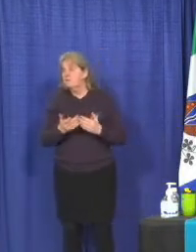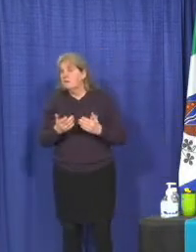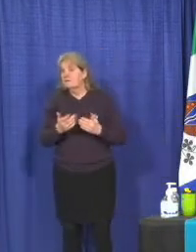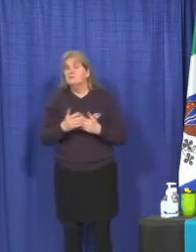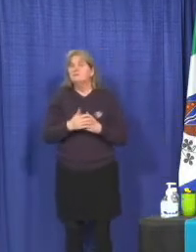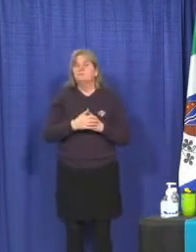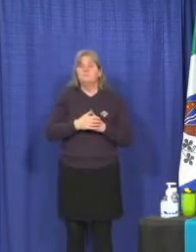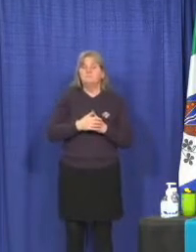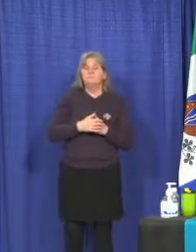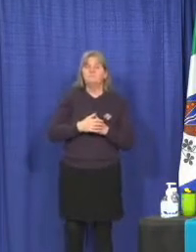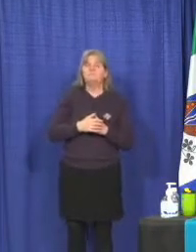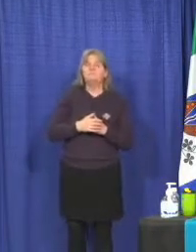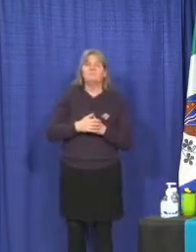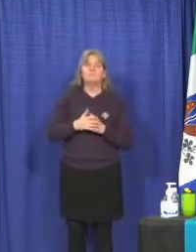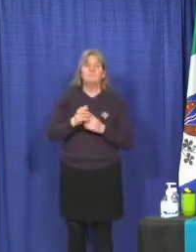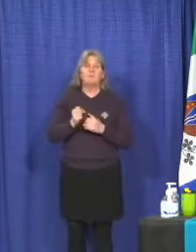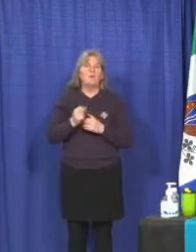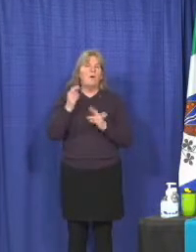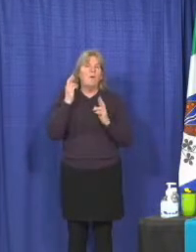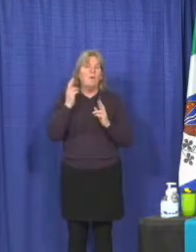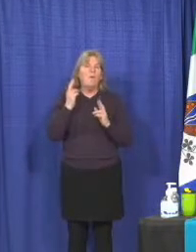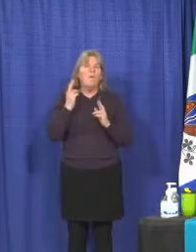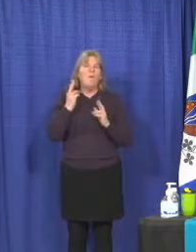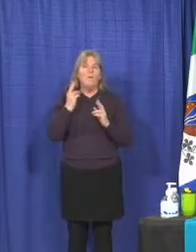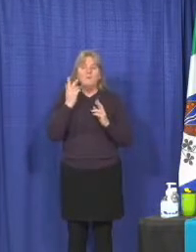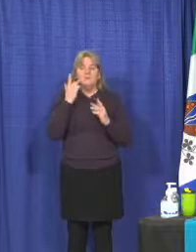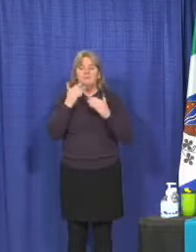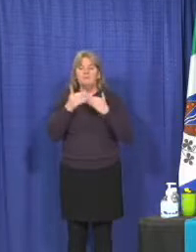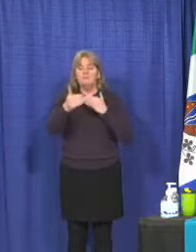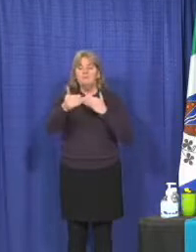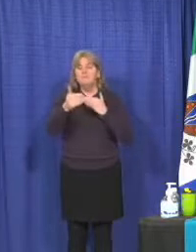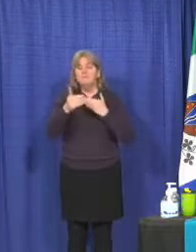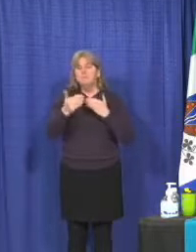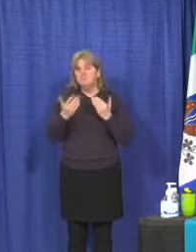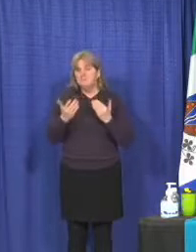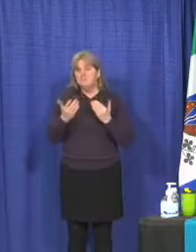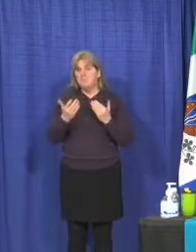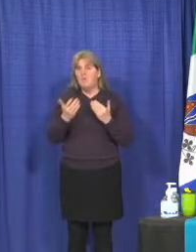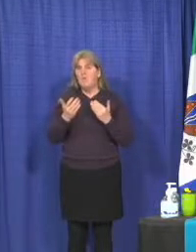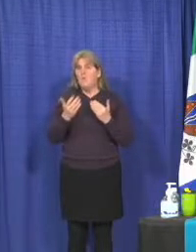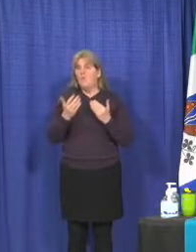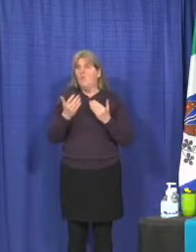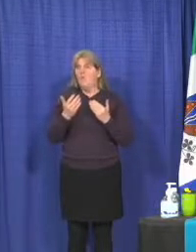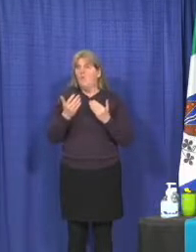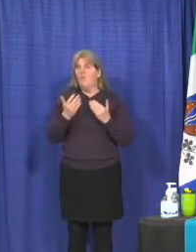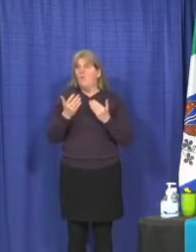I hope for the time we see ahead of us we have avoided and I